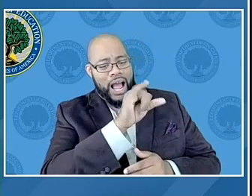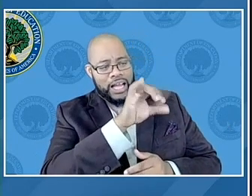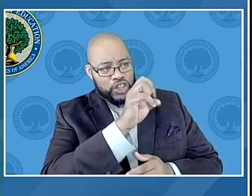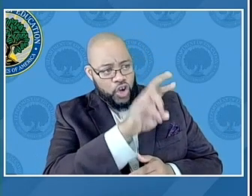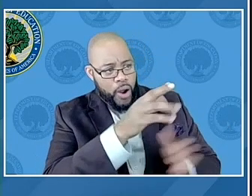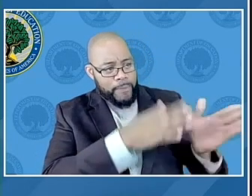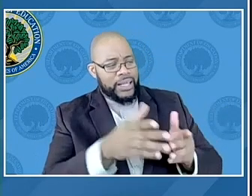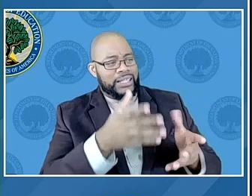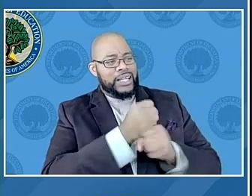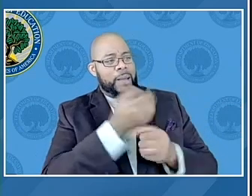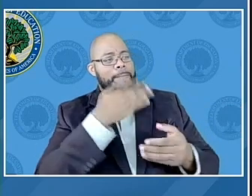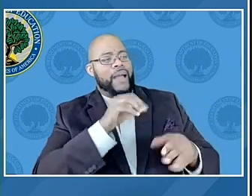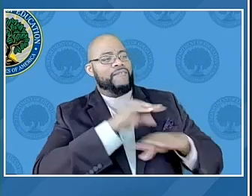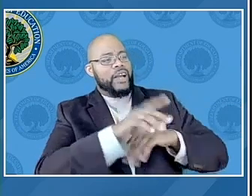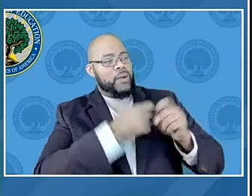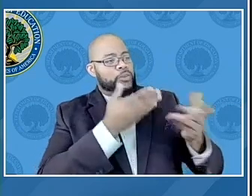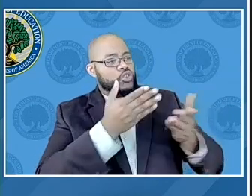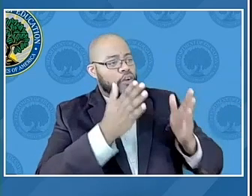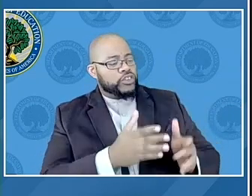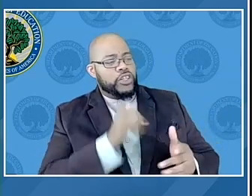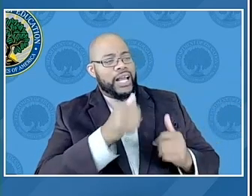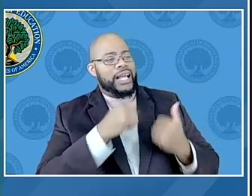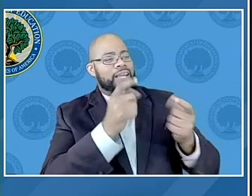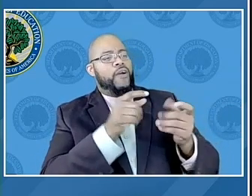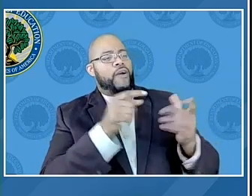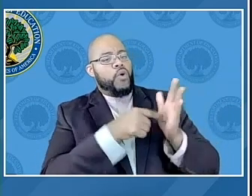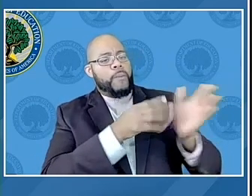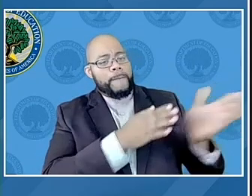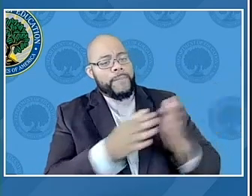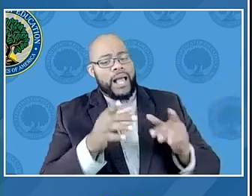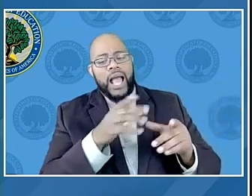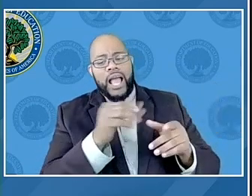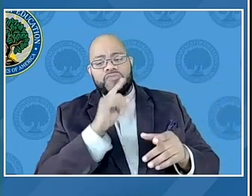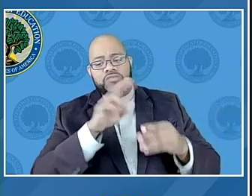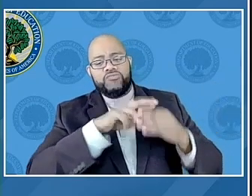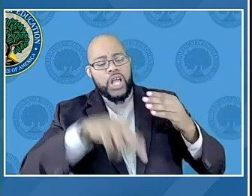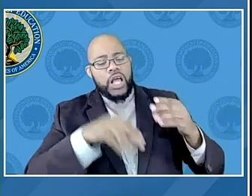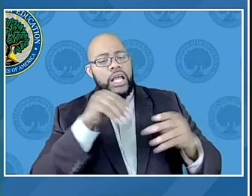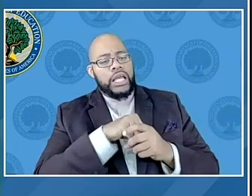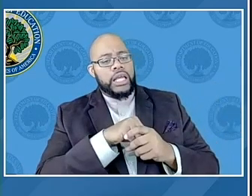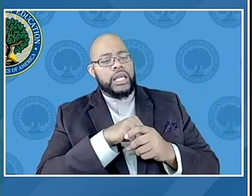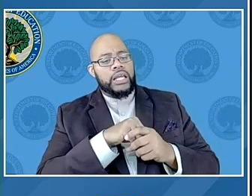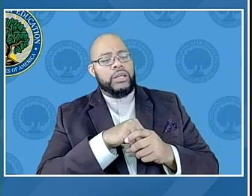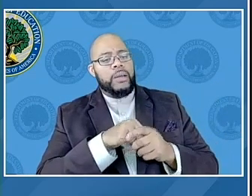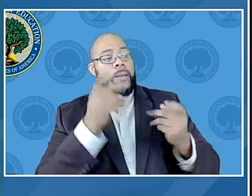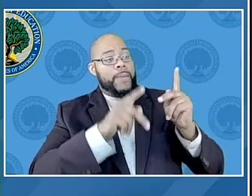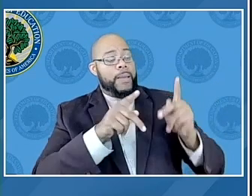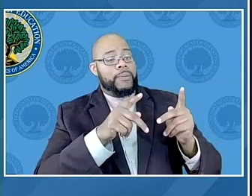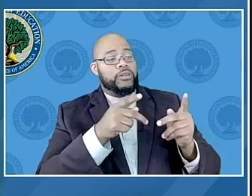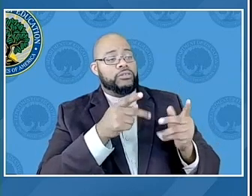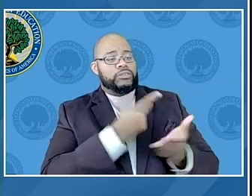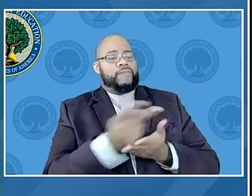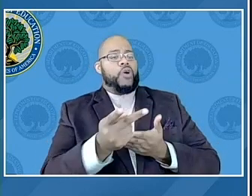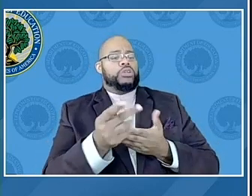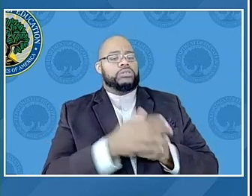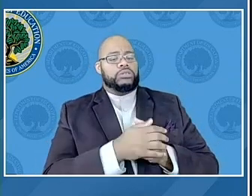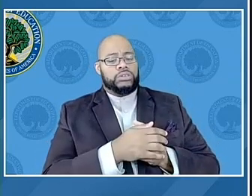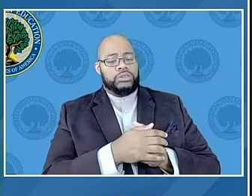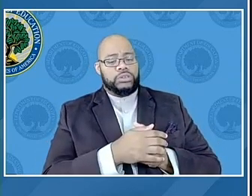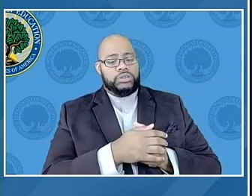not being offered affordable plans and ultimately resulting in, for a lot of people, default and unhelpful deferments